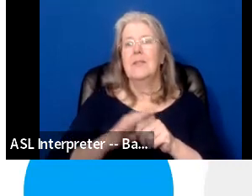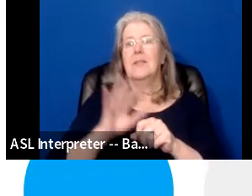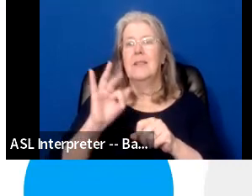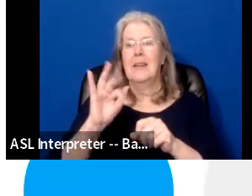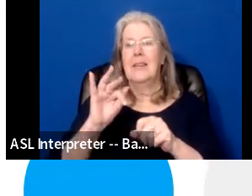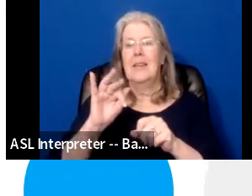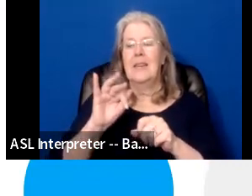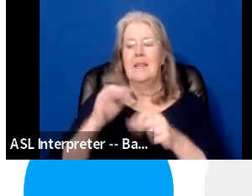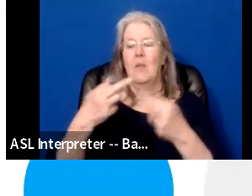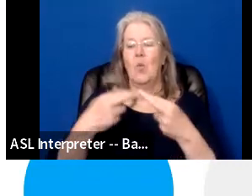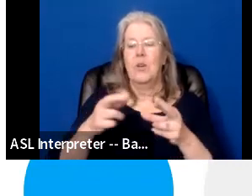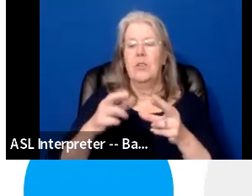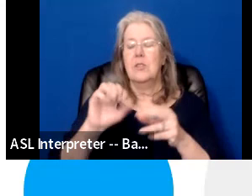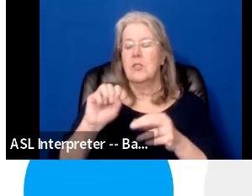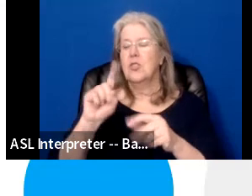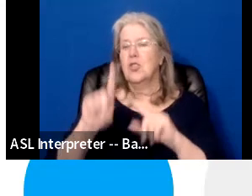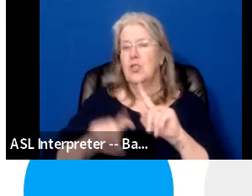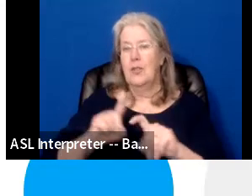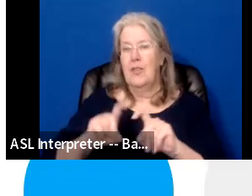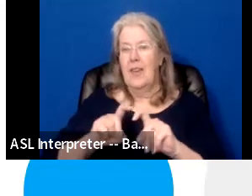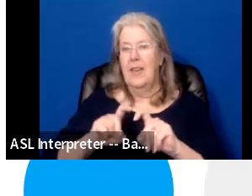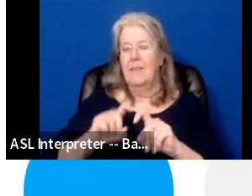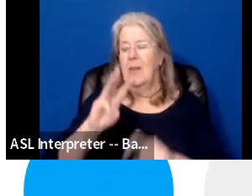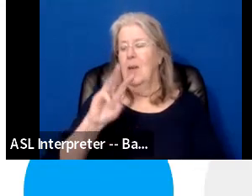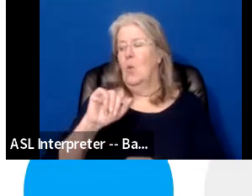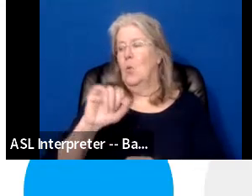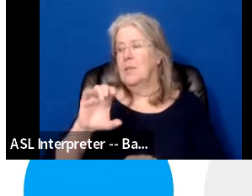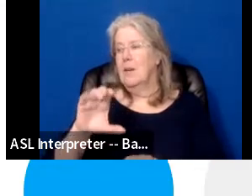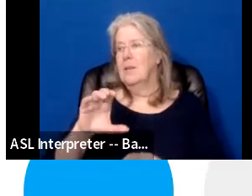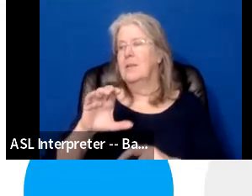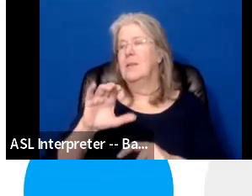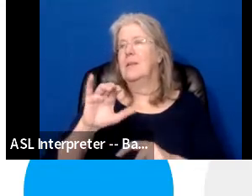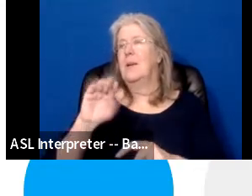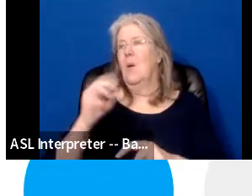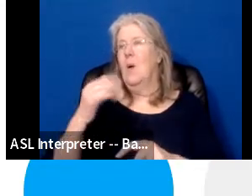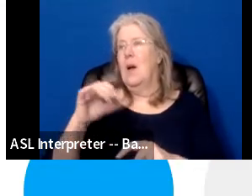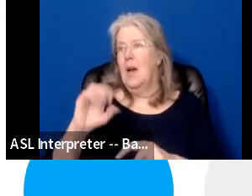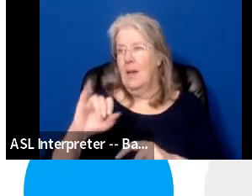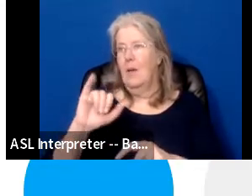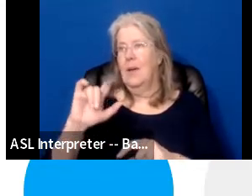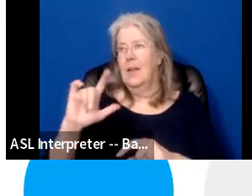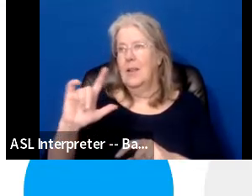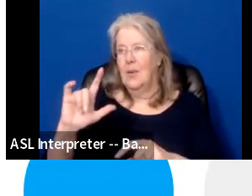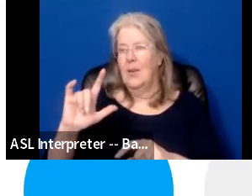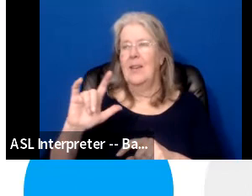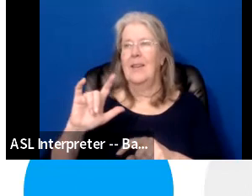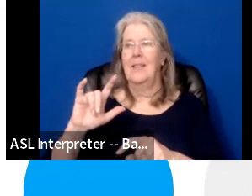for people in the region Wisconsin, Ohio, Illinois, Michigan, Minnesota to